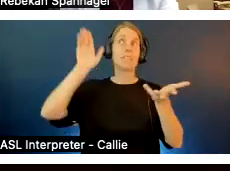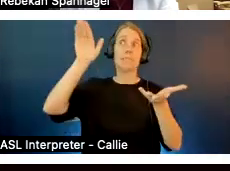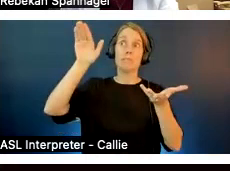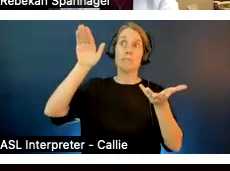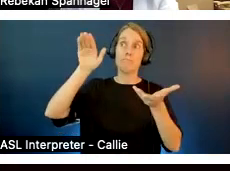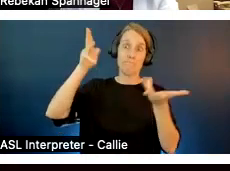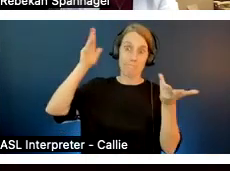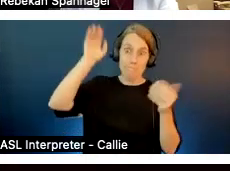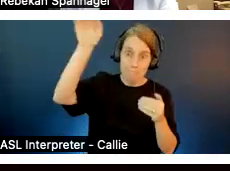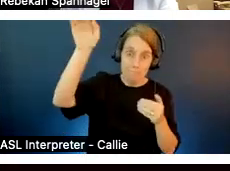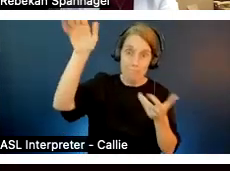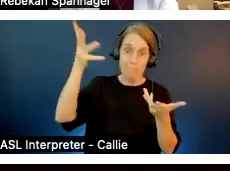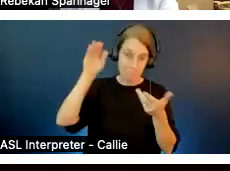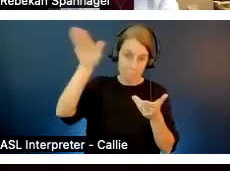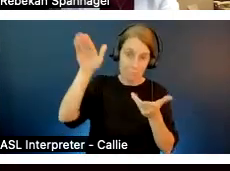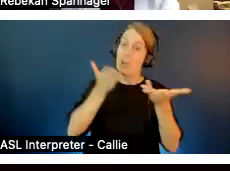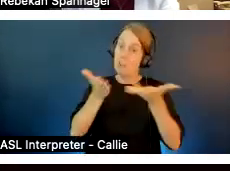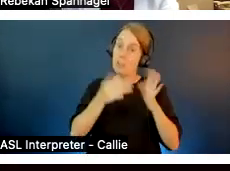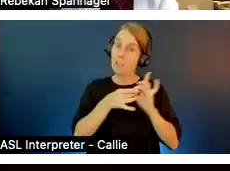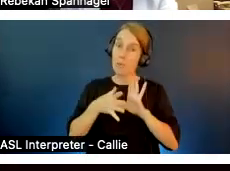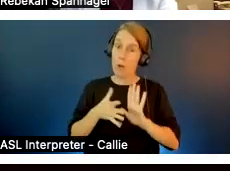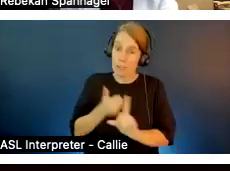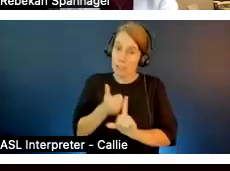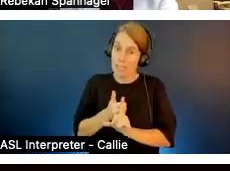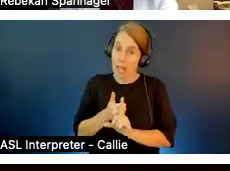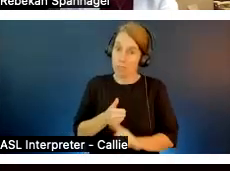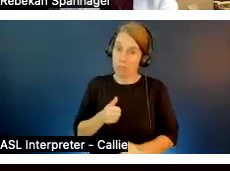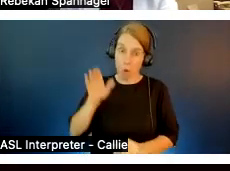the service coordinator is the first person that's going and knocking on the agency door